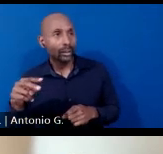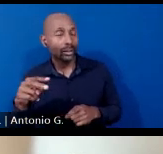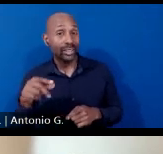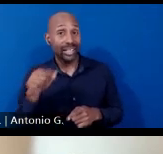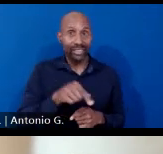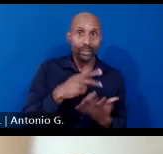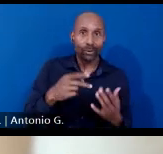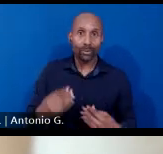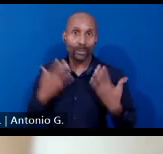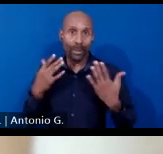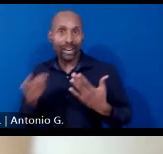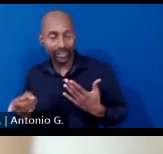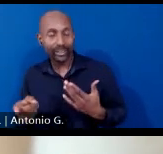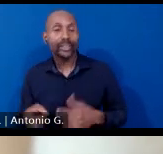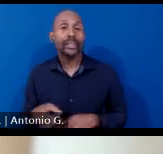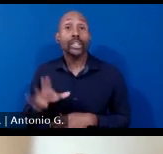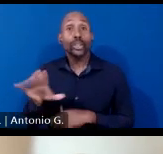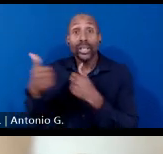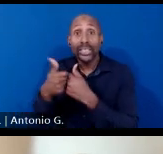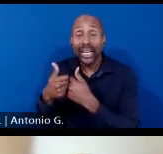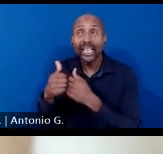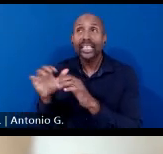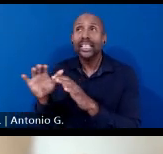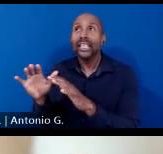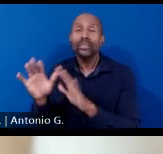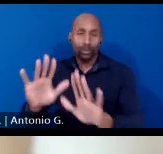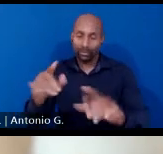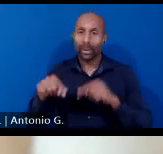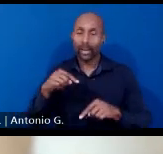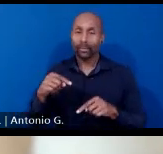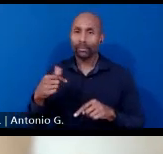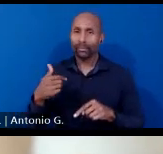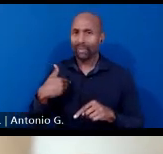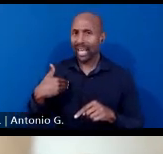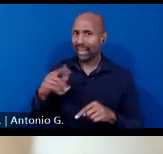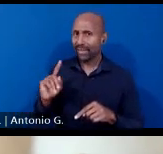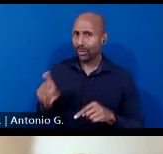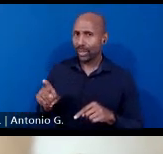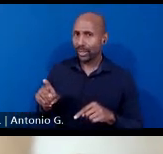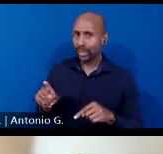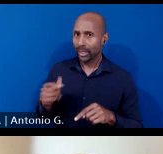I was I my question, I had a question. So I'm going to take some prerogative if I can, about the program.